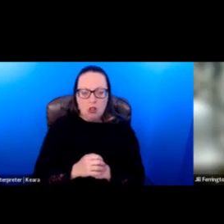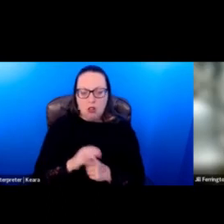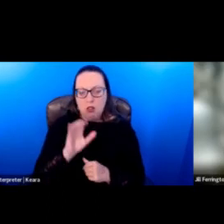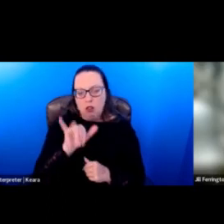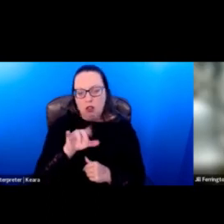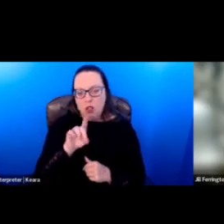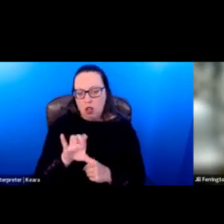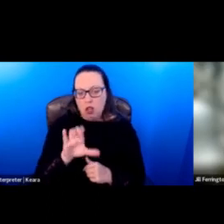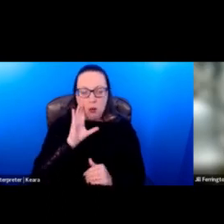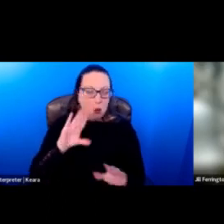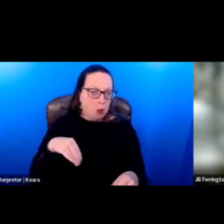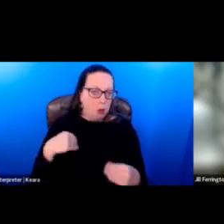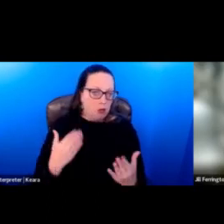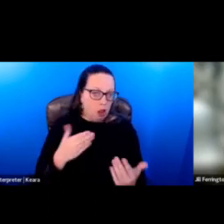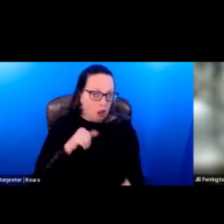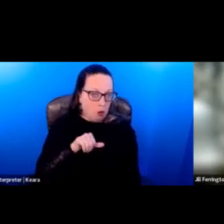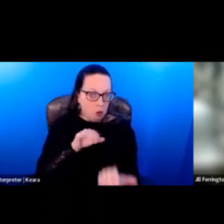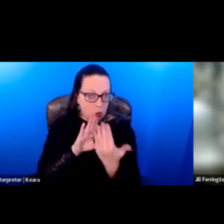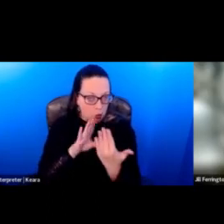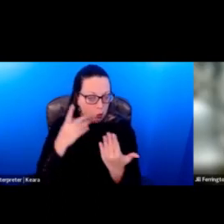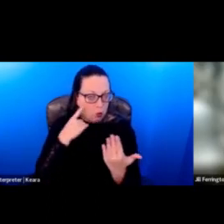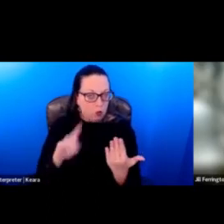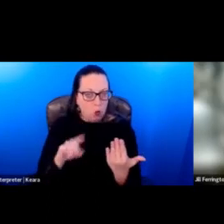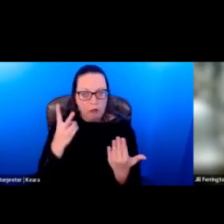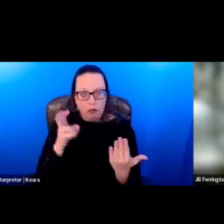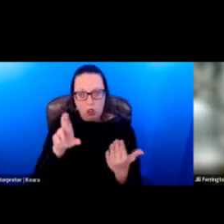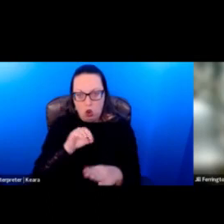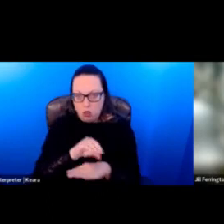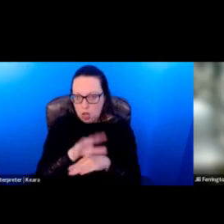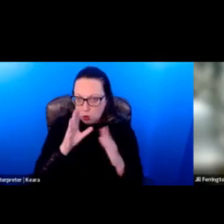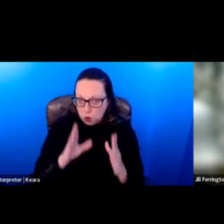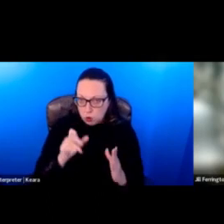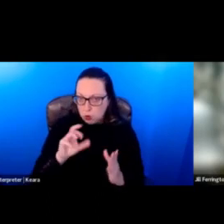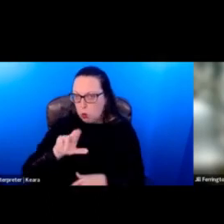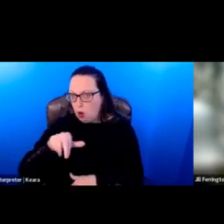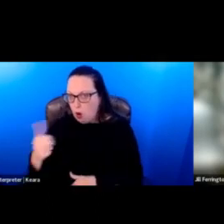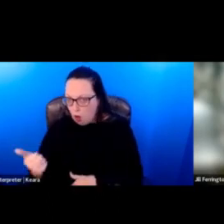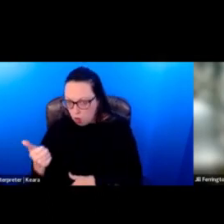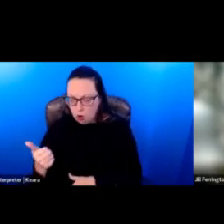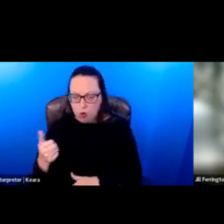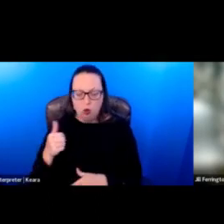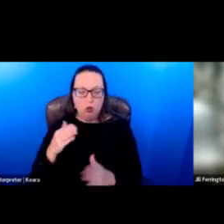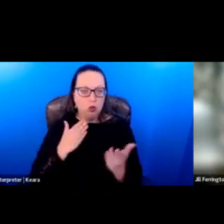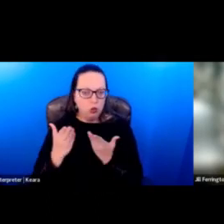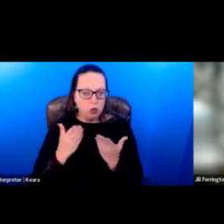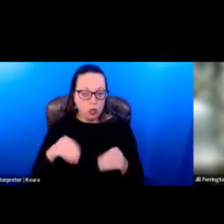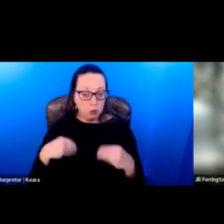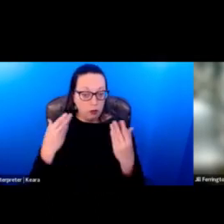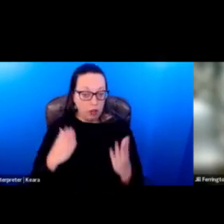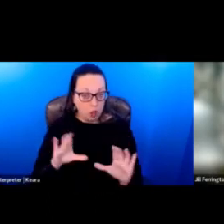give strategies for the VR counselor or other employment service provider to do themselves to help set people up